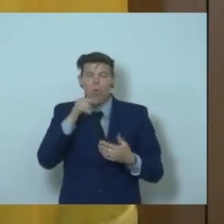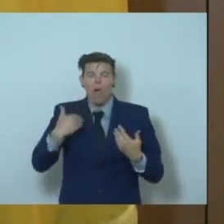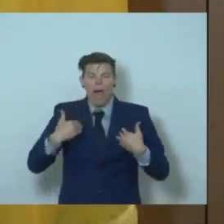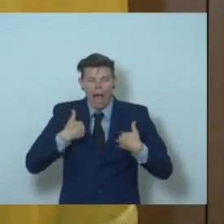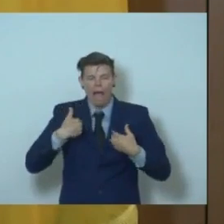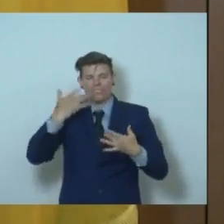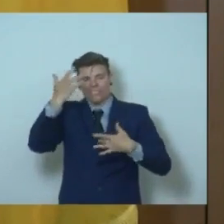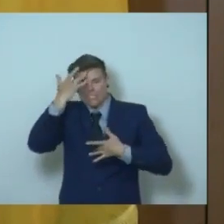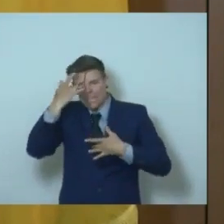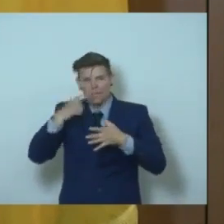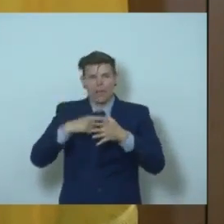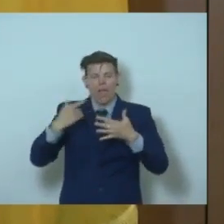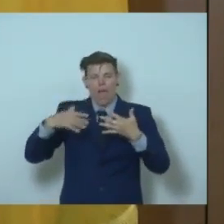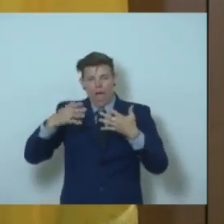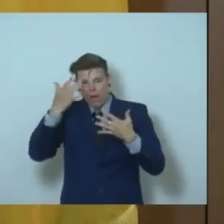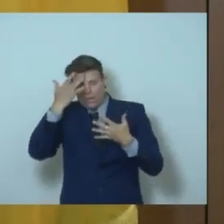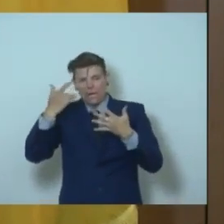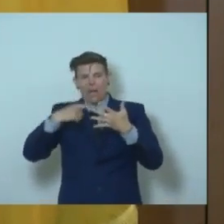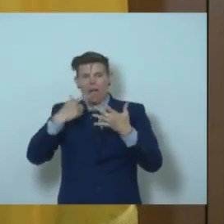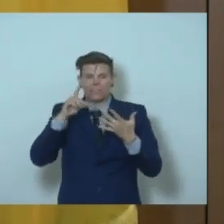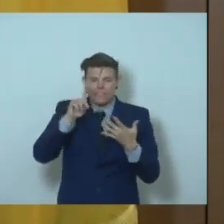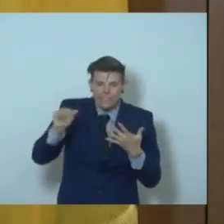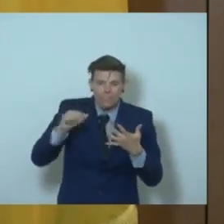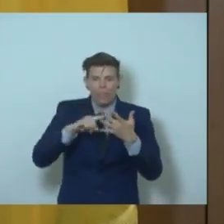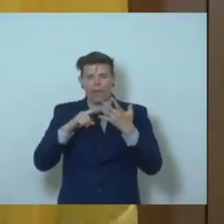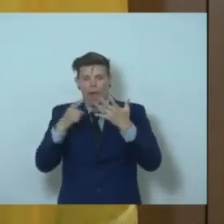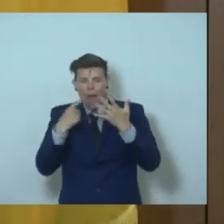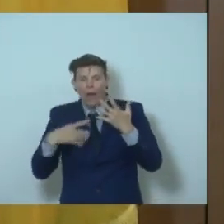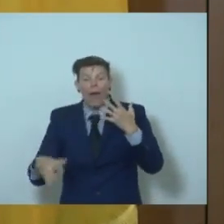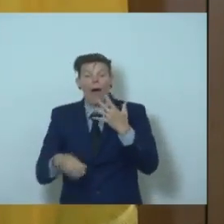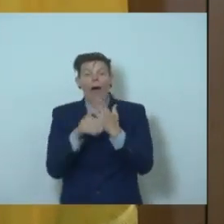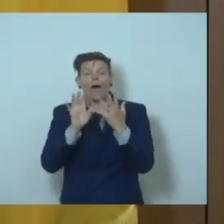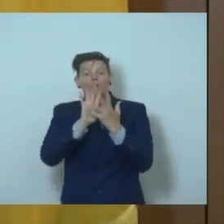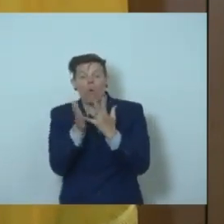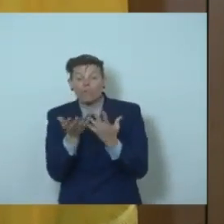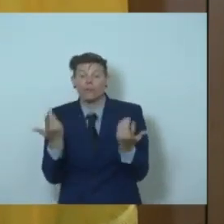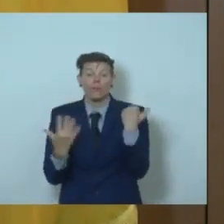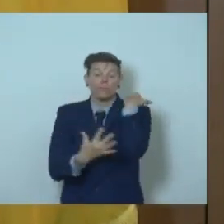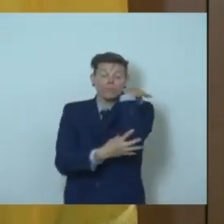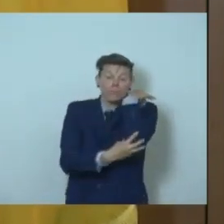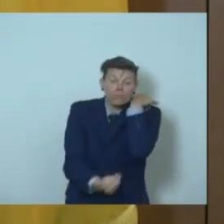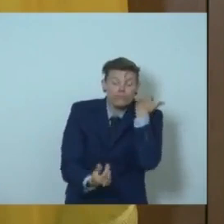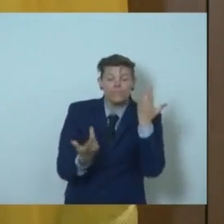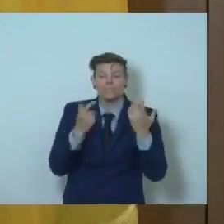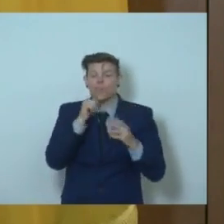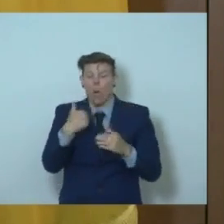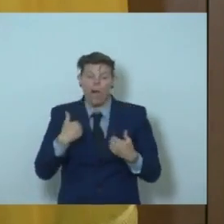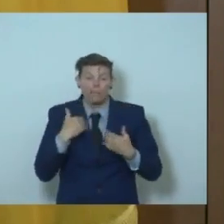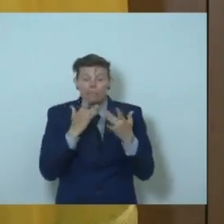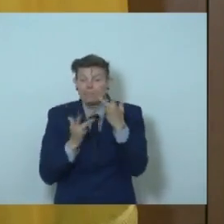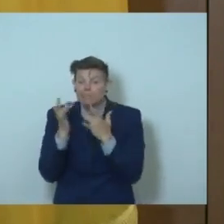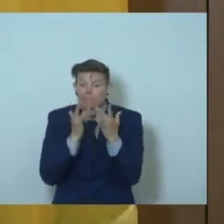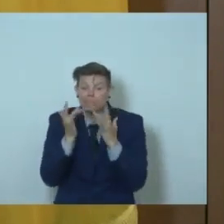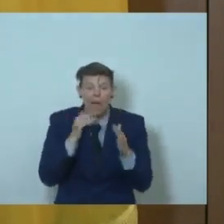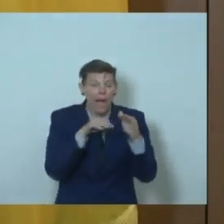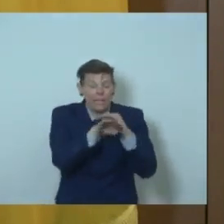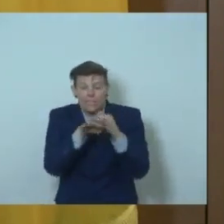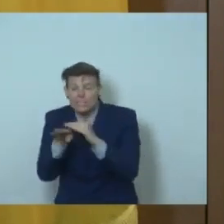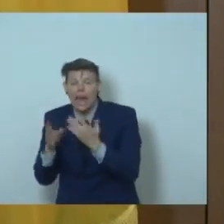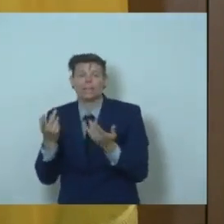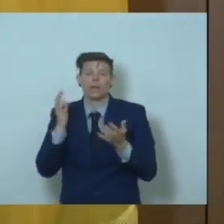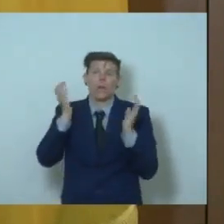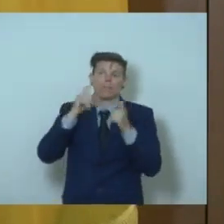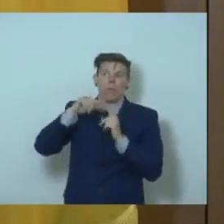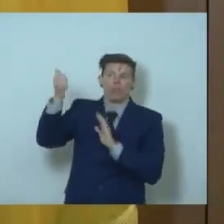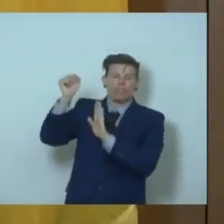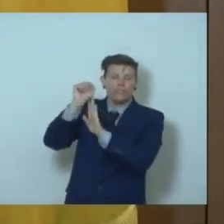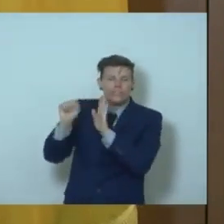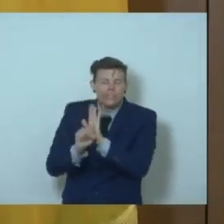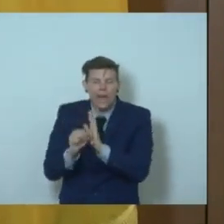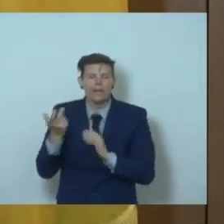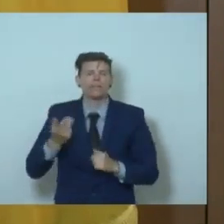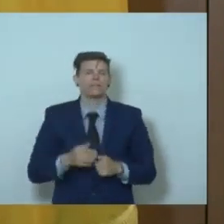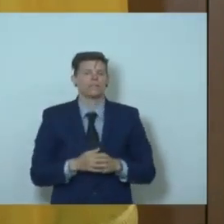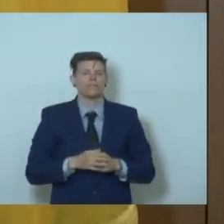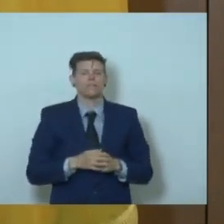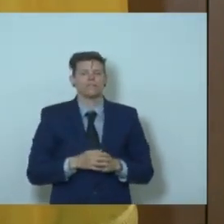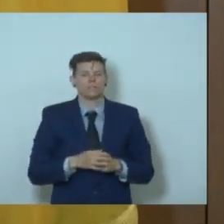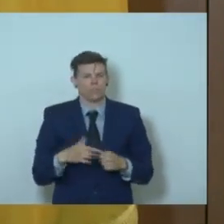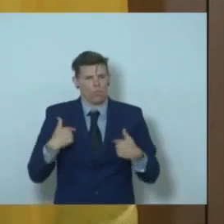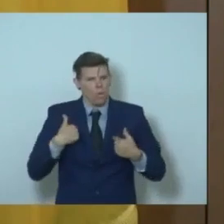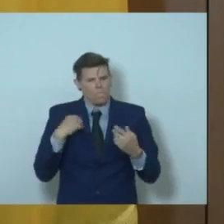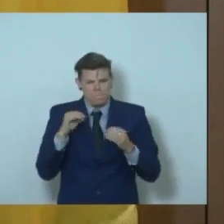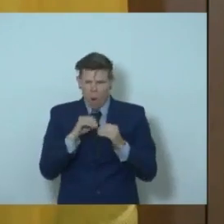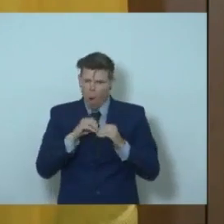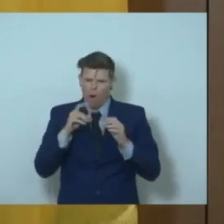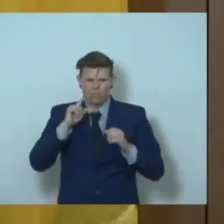TRANSMISSION AND RISK BECAUSE WE HAVE SO MANY NEW MEXICANS WHO ARE FAR SICKER BECAUSE OF OUR POVERTY LEVELS AND SO MANY OTHER ISSUES AND LACK OF ACCESS TO HEALTH CARE THEN MANY OF OUR